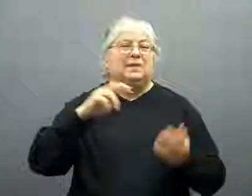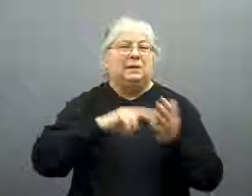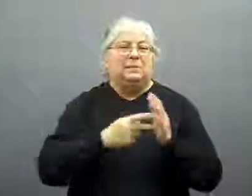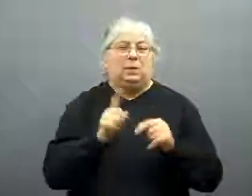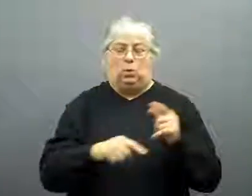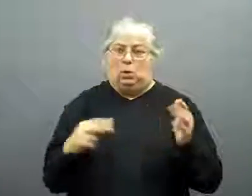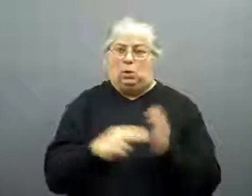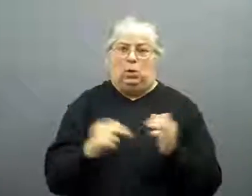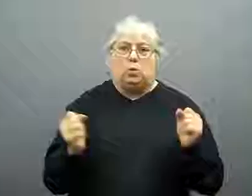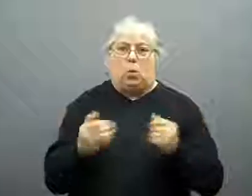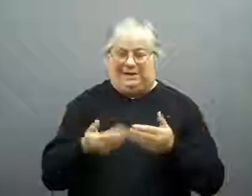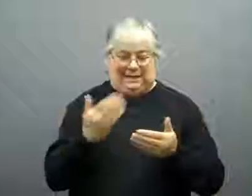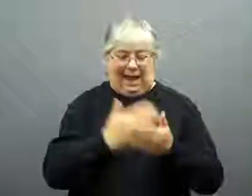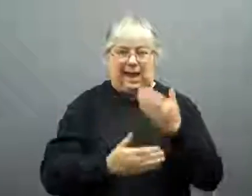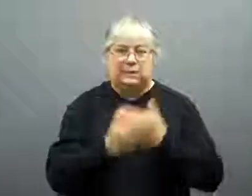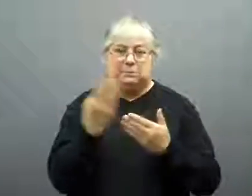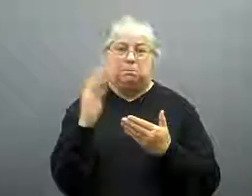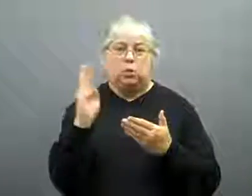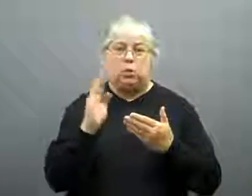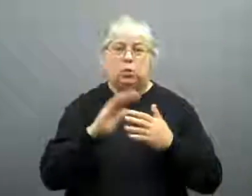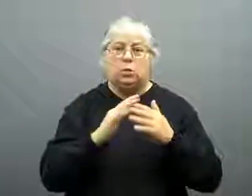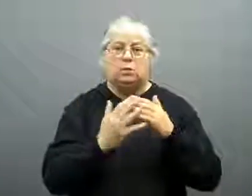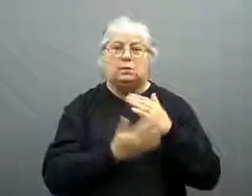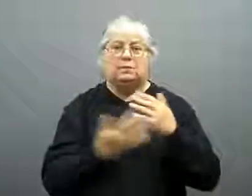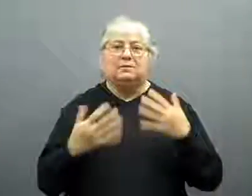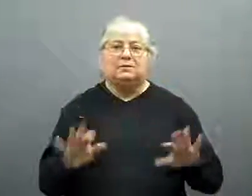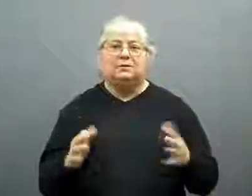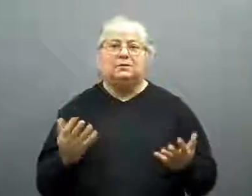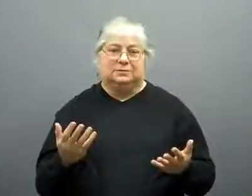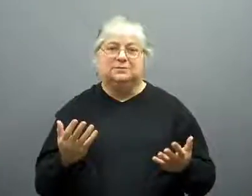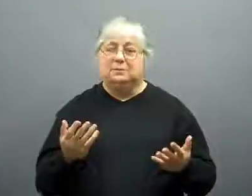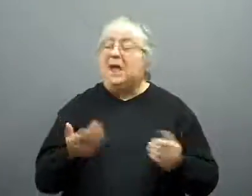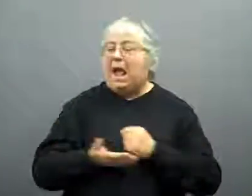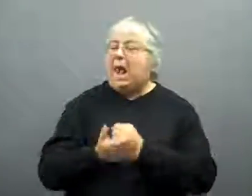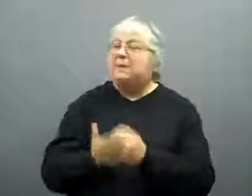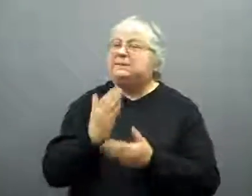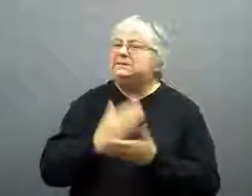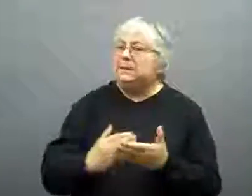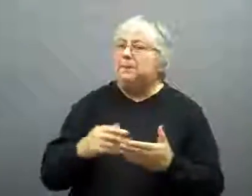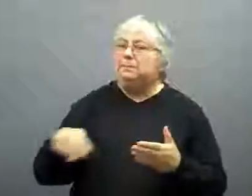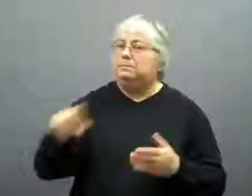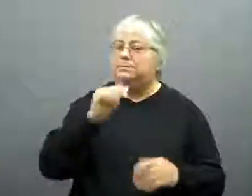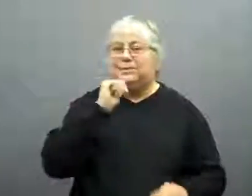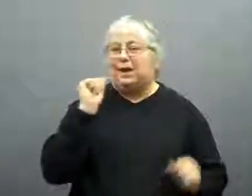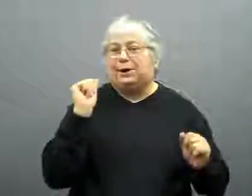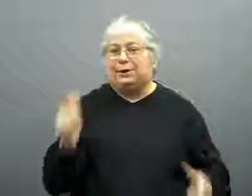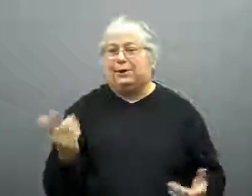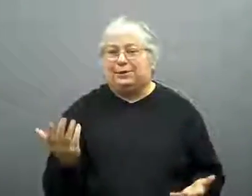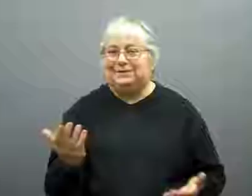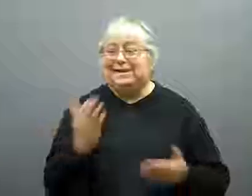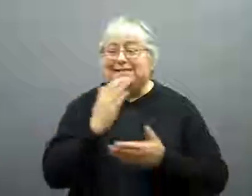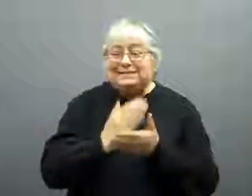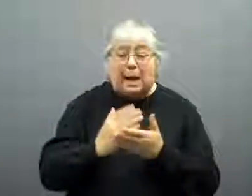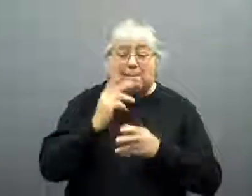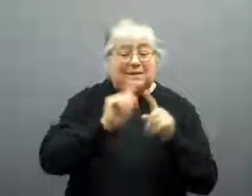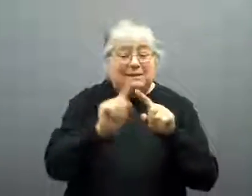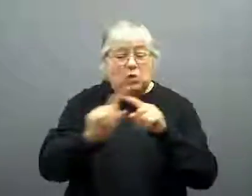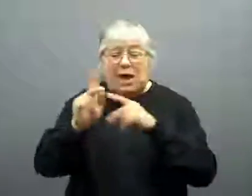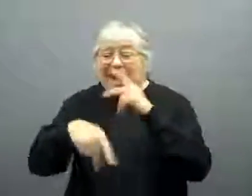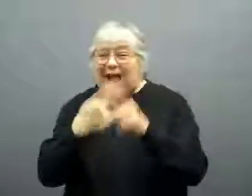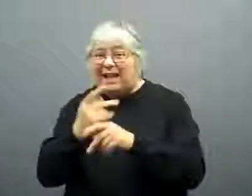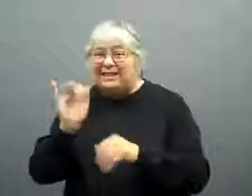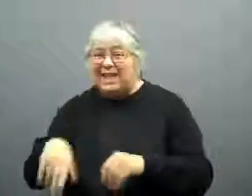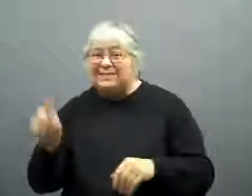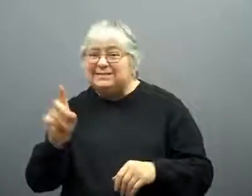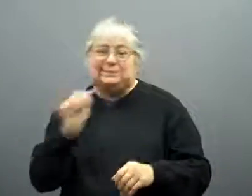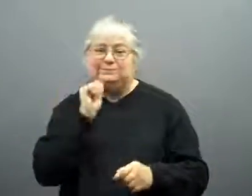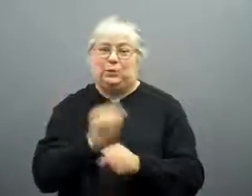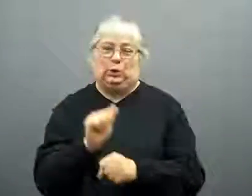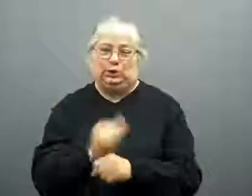They can't tolerate cold temperatures and their hands turn blue.